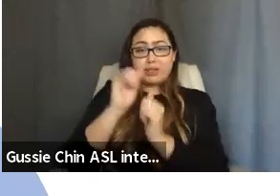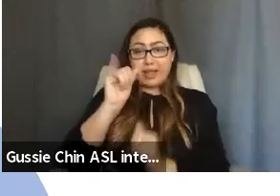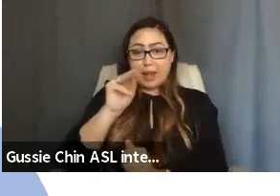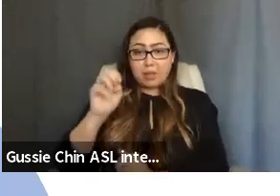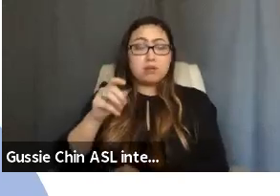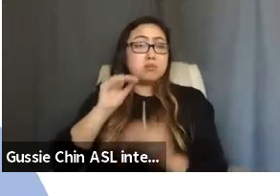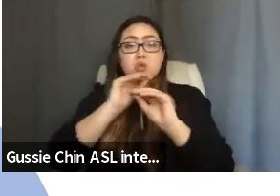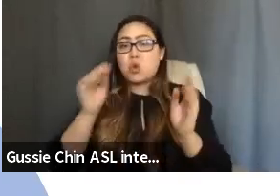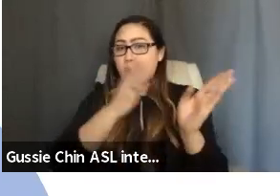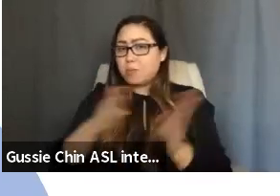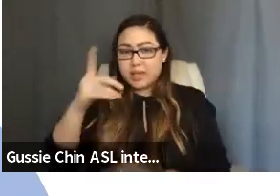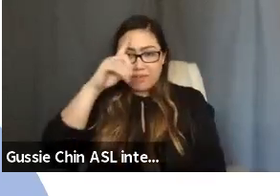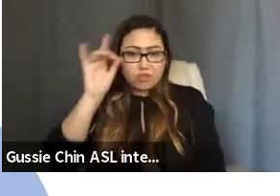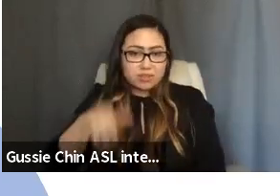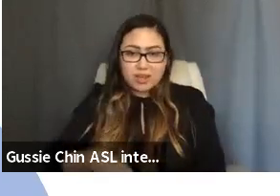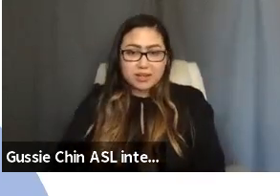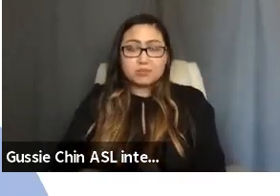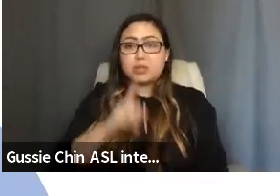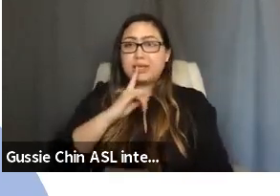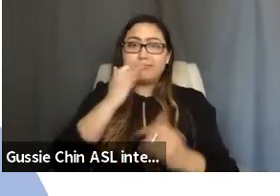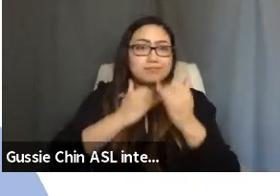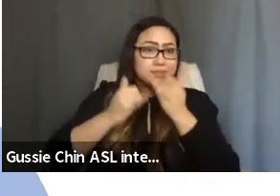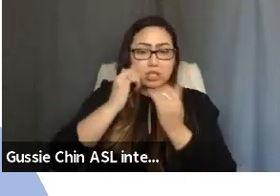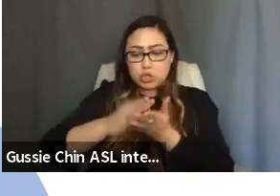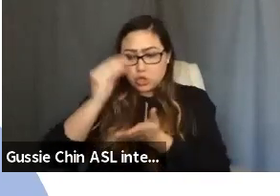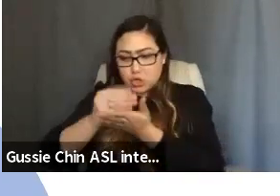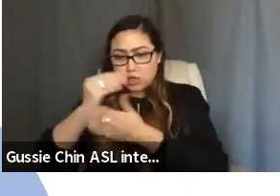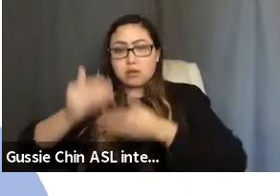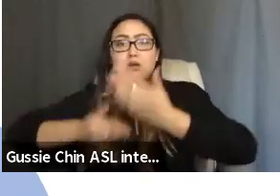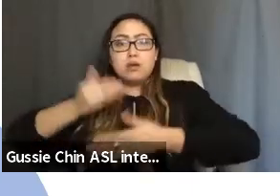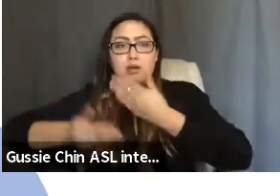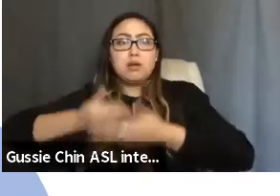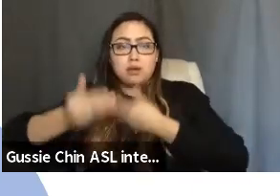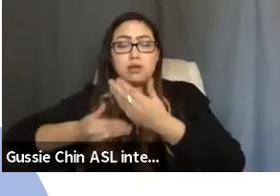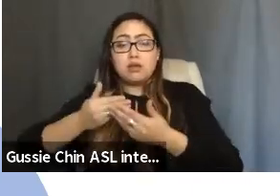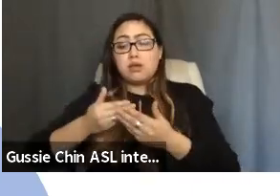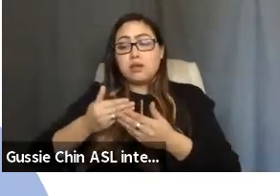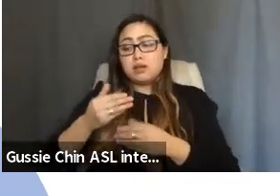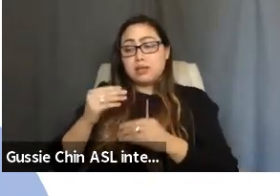for any of this. So I guess one positive thing to come from this past year is building on our